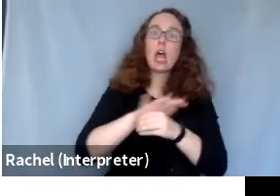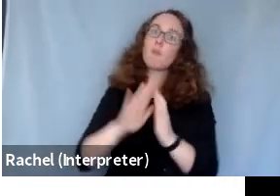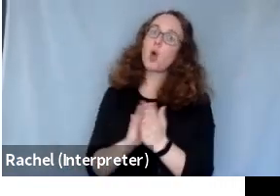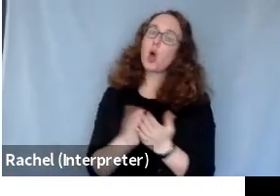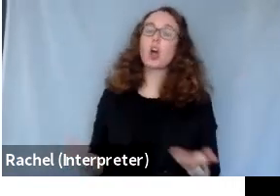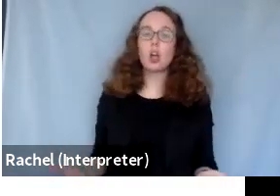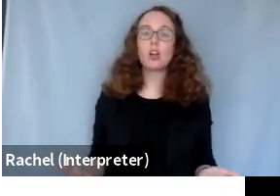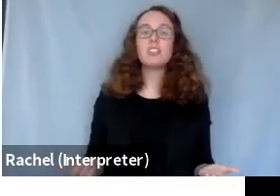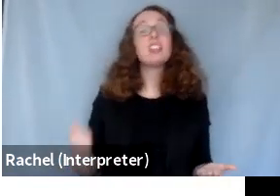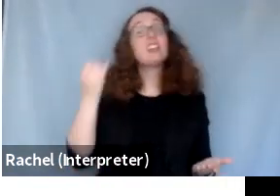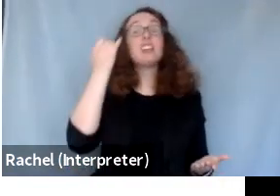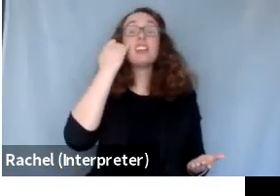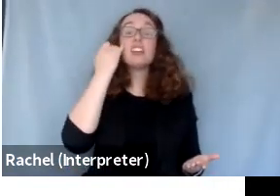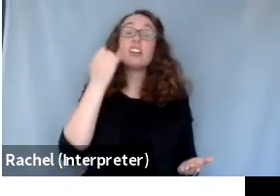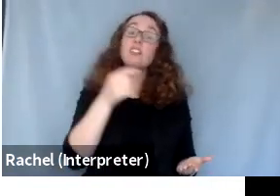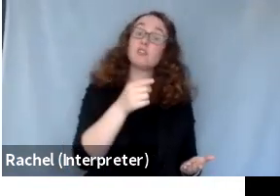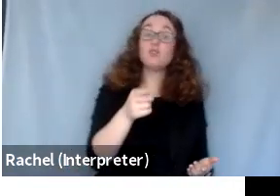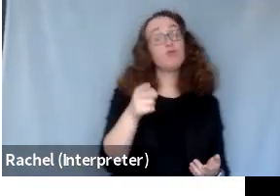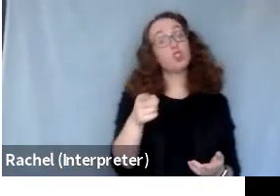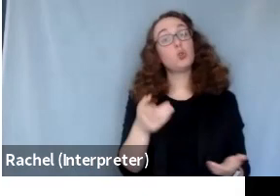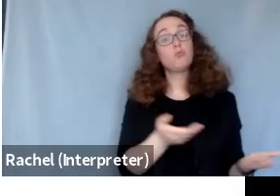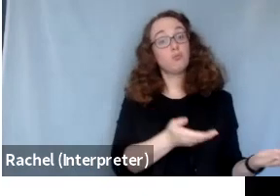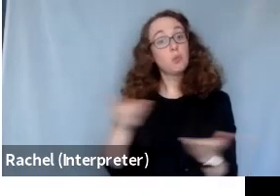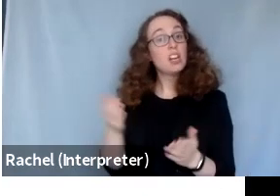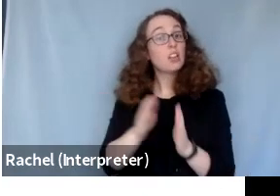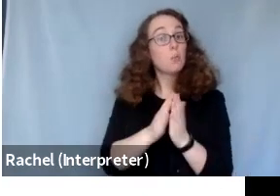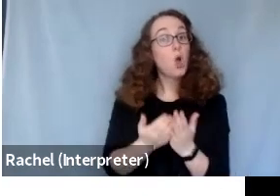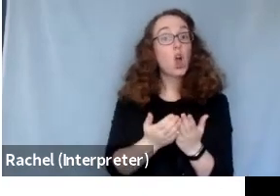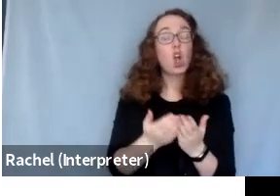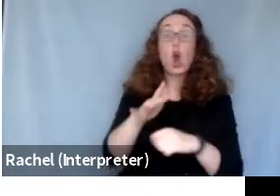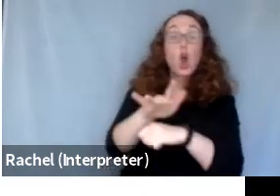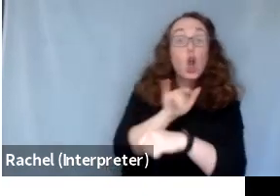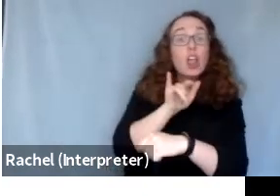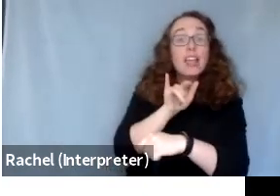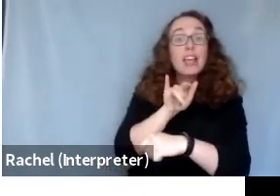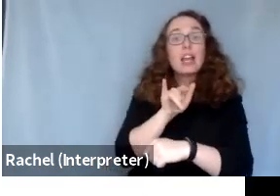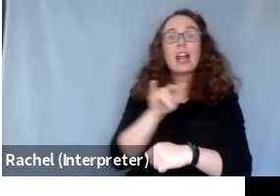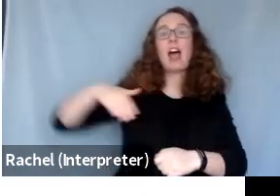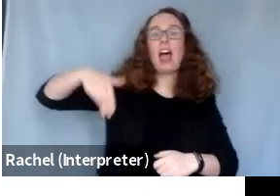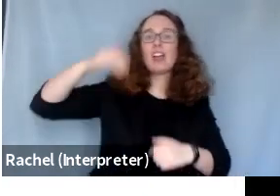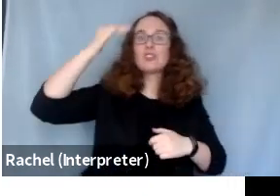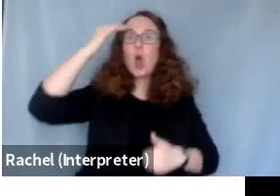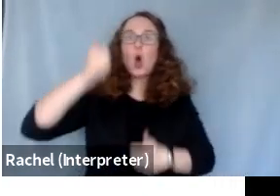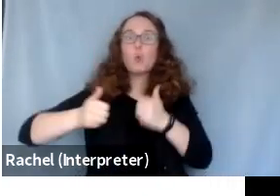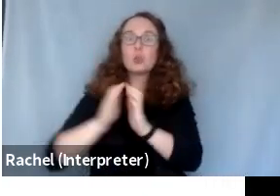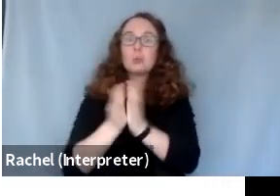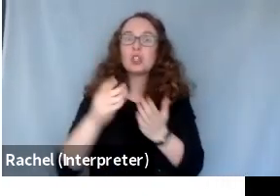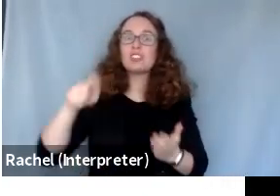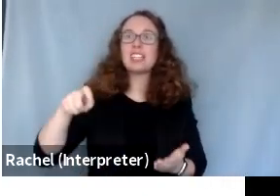are looking for, it'll be a little bit lower just because we don't know the disposition of it yet. So just a good tip I think on